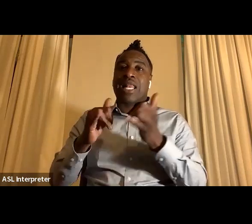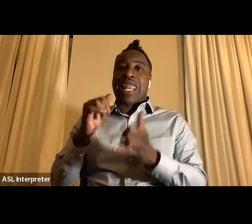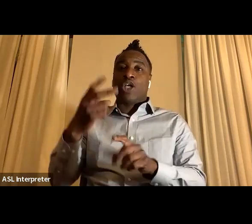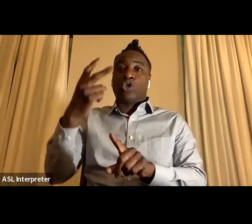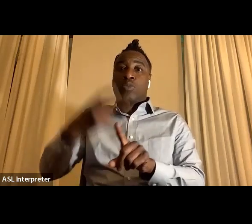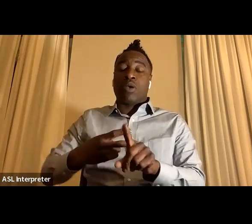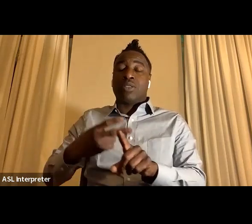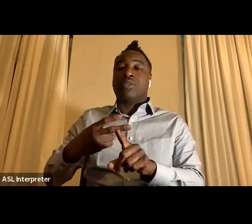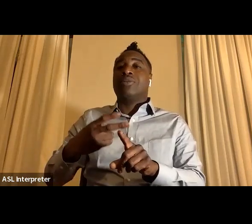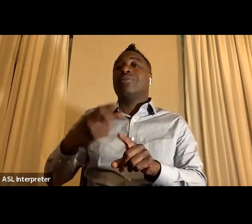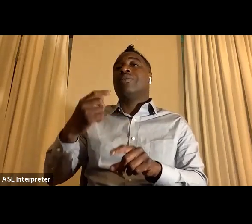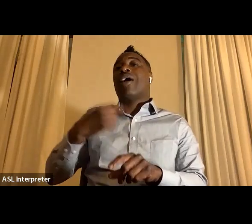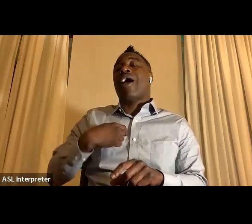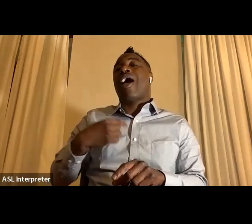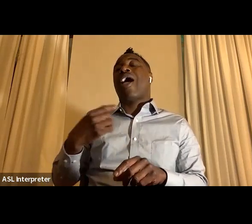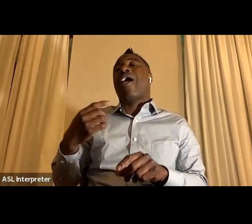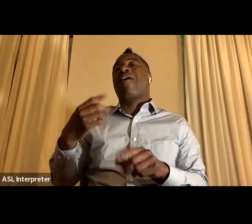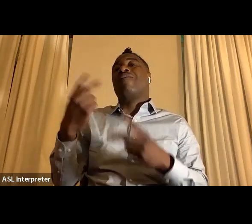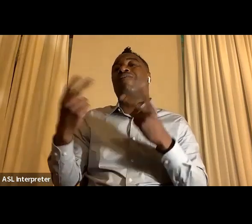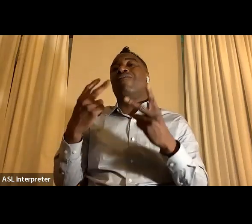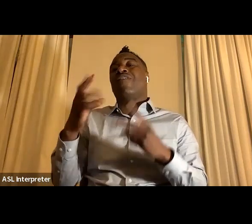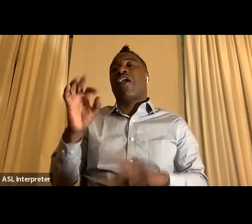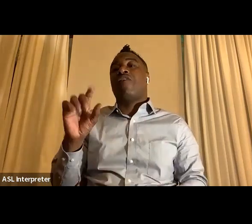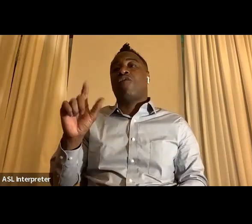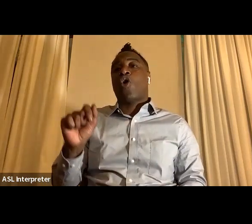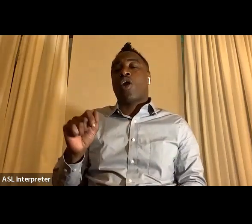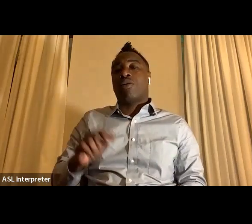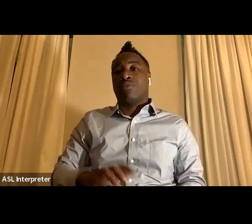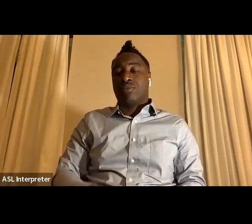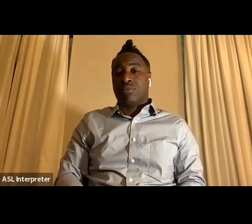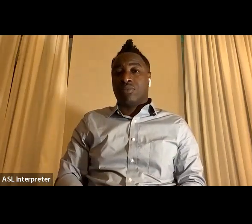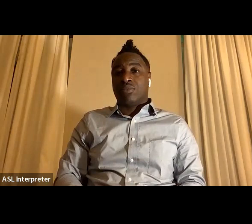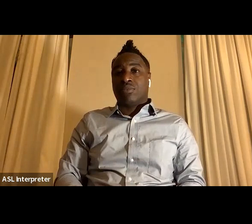and I was thinking like my head was in a different space.